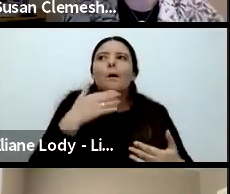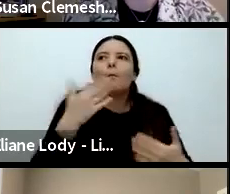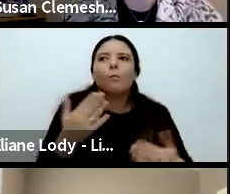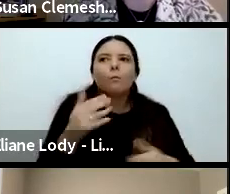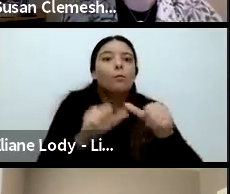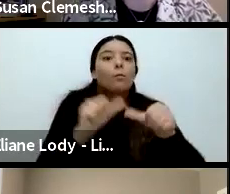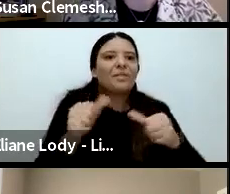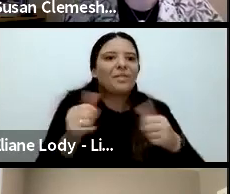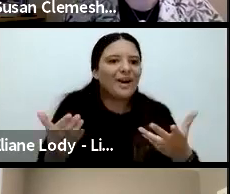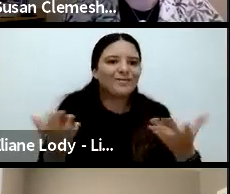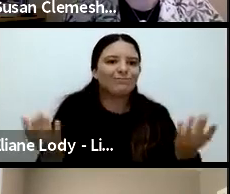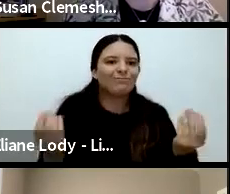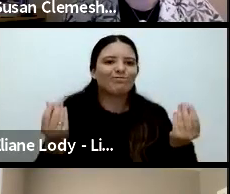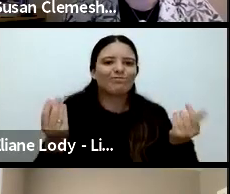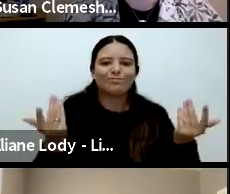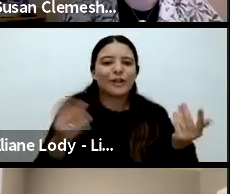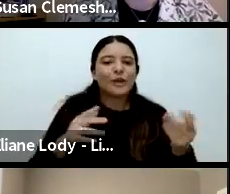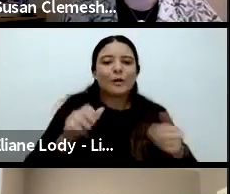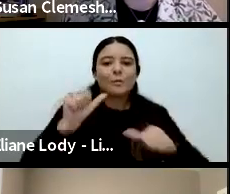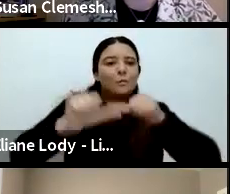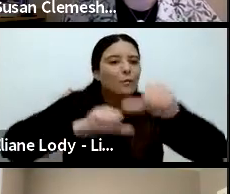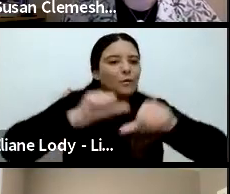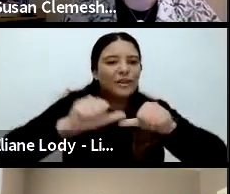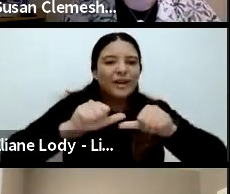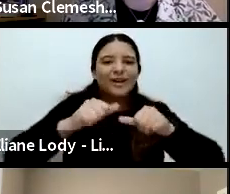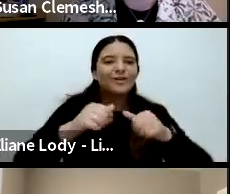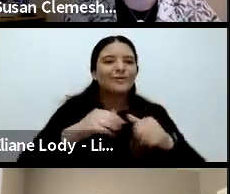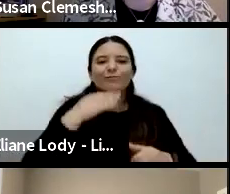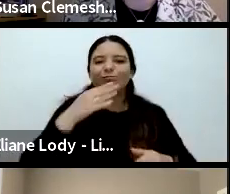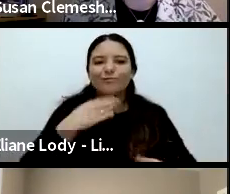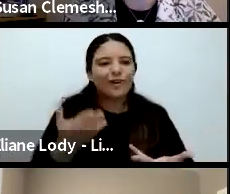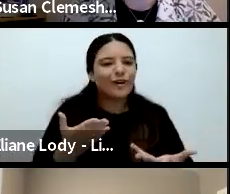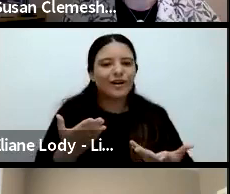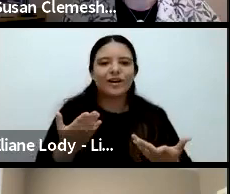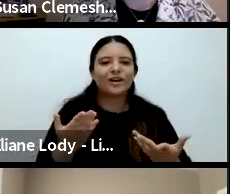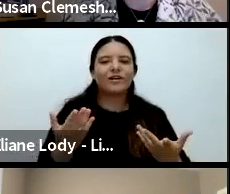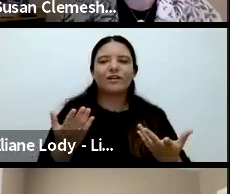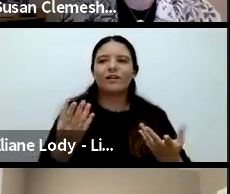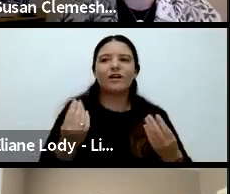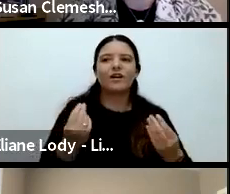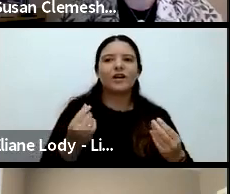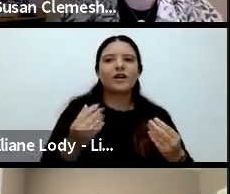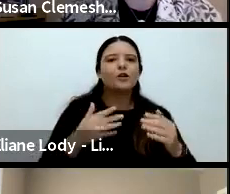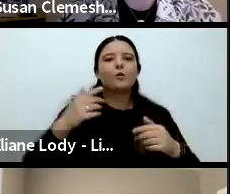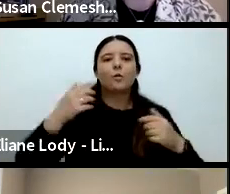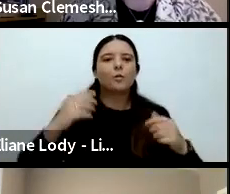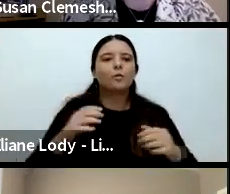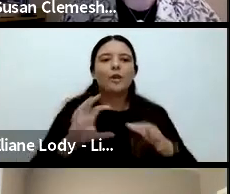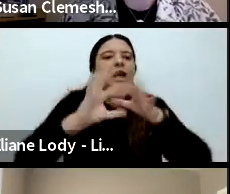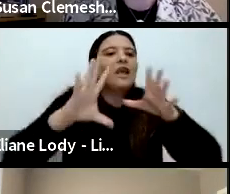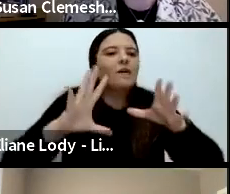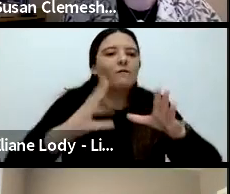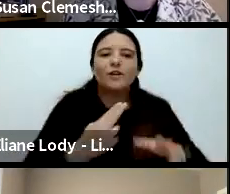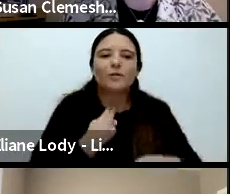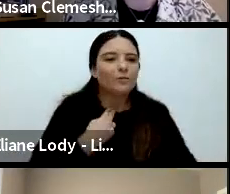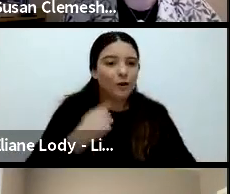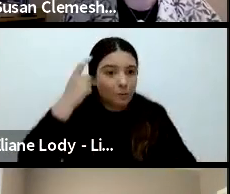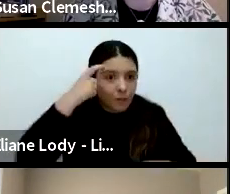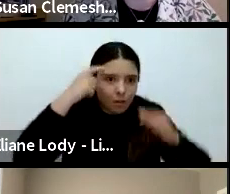not free. you know they're structured according you know they're structured according to bells I'm not sure how else you would do school, other than having classes and